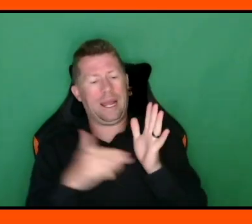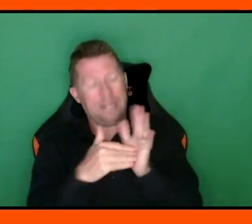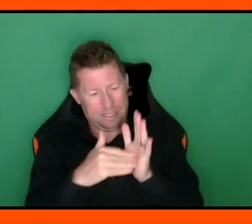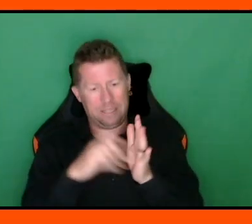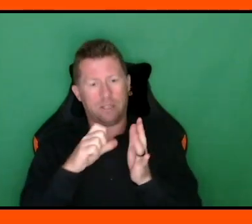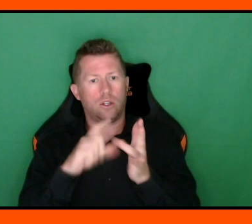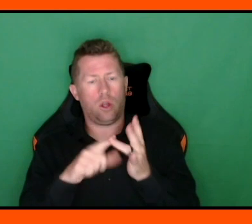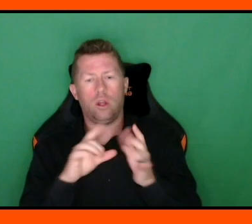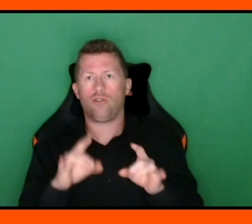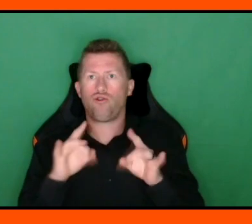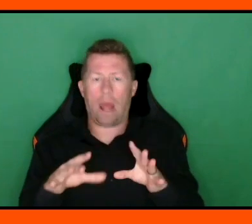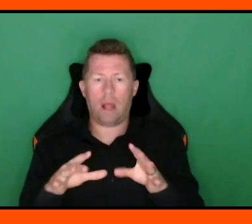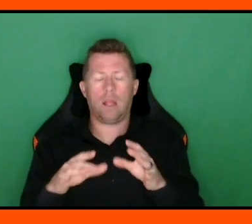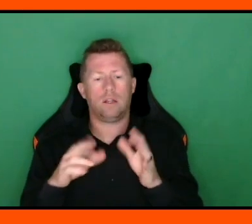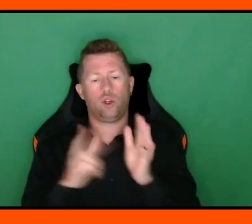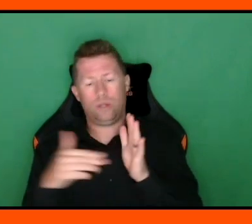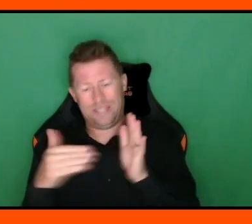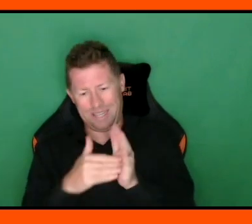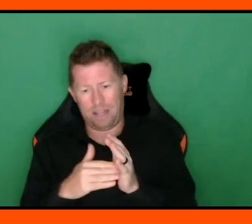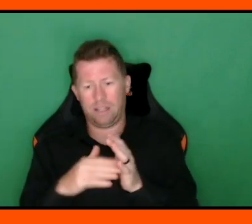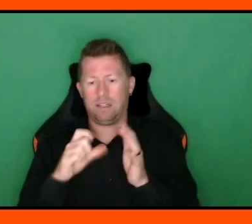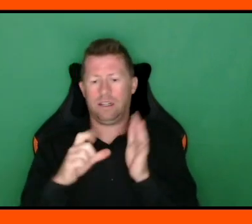of occupations which is currently under way.